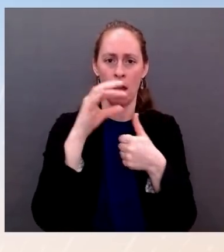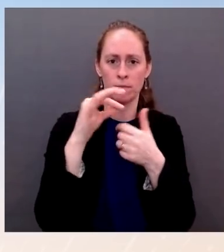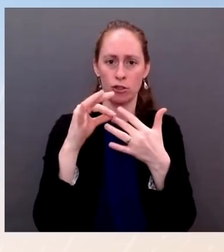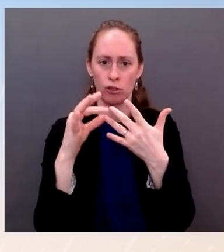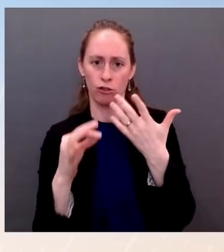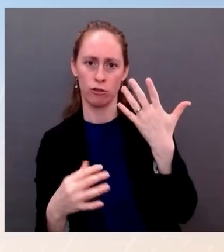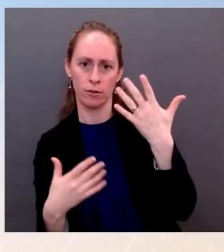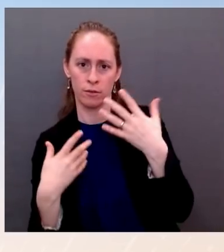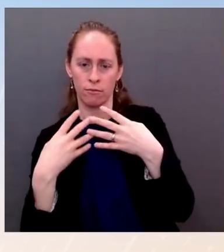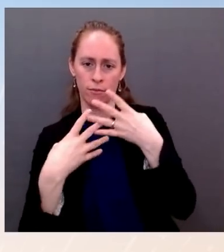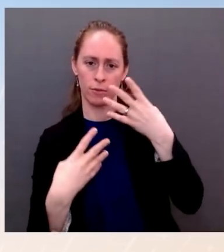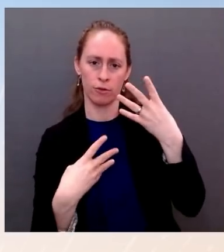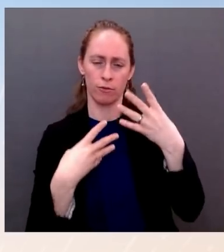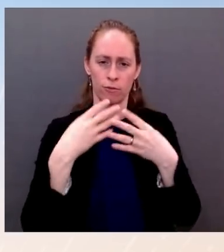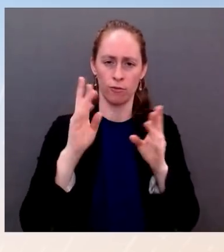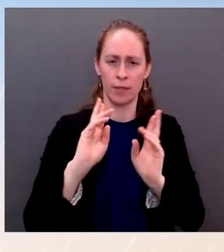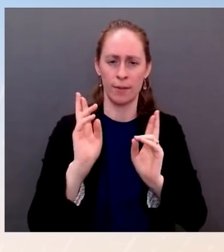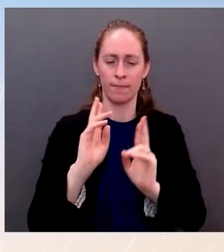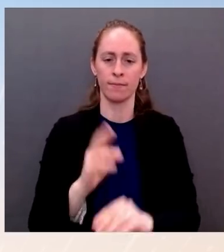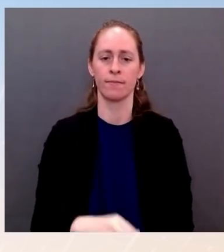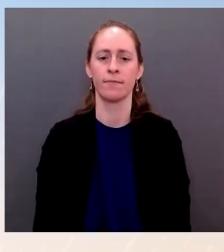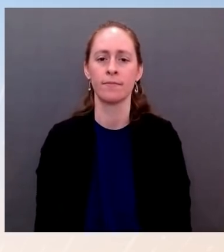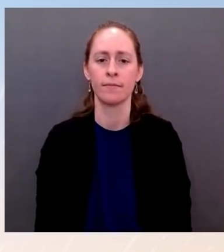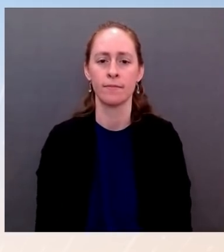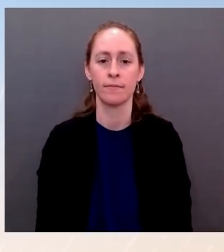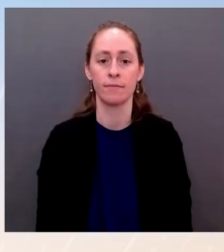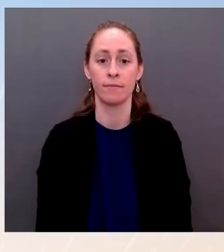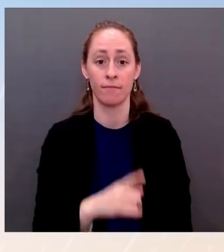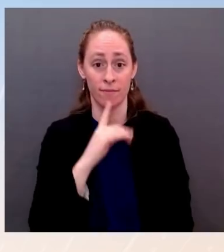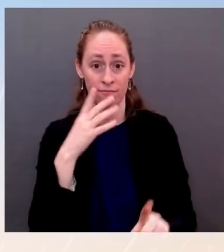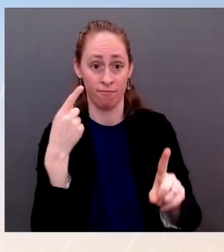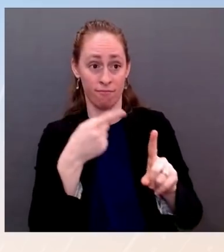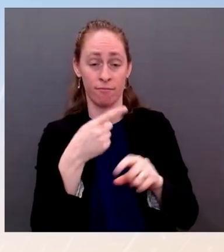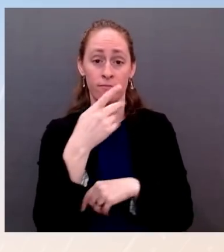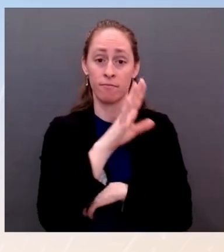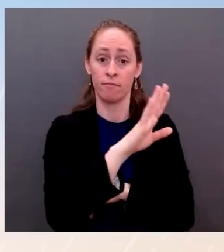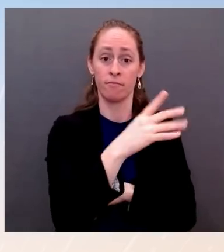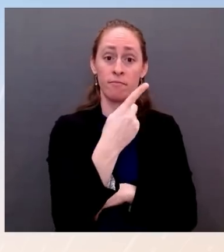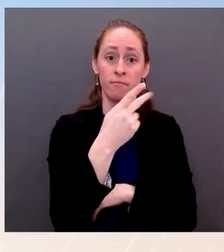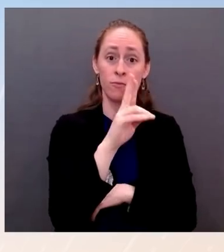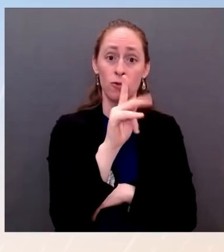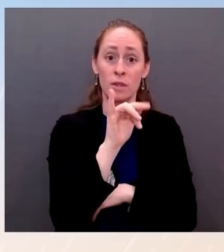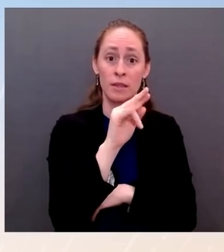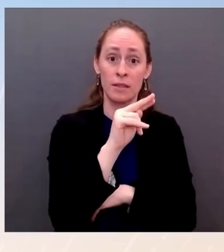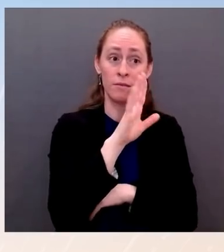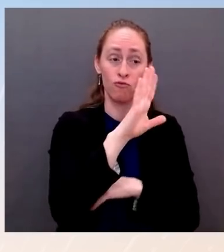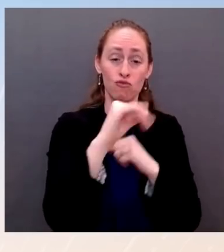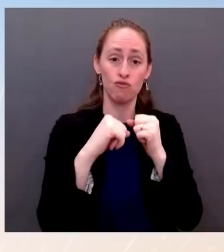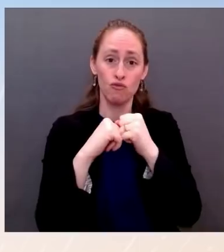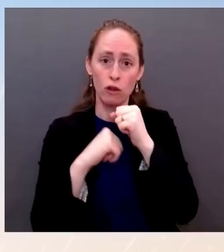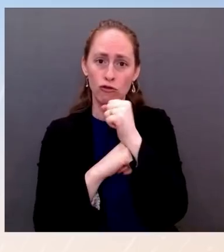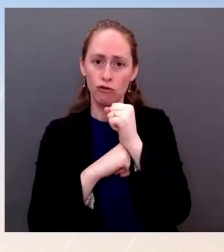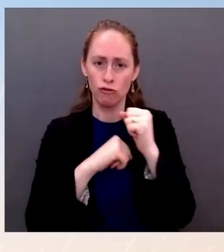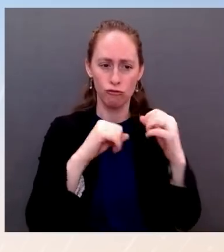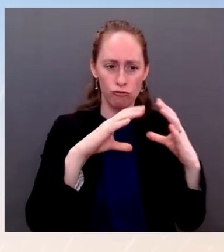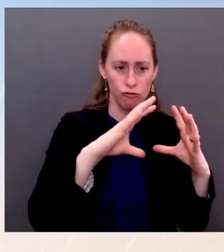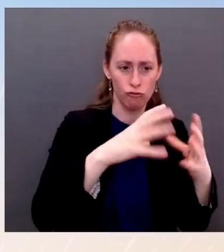along with the other indicators that we have collected through intelligence, makes it clear to us that there is a very distinct possibility